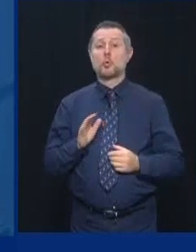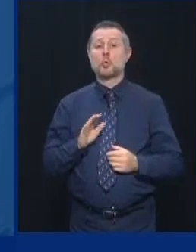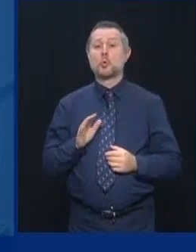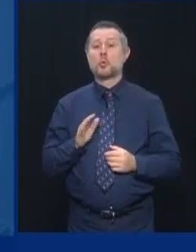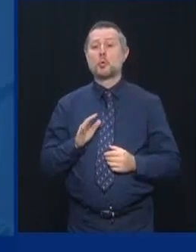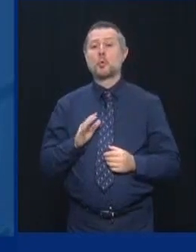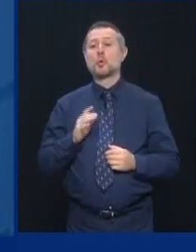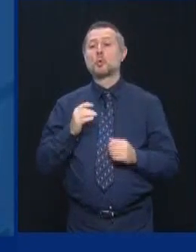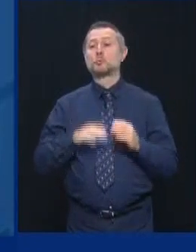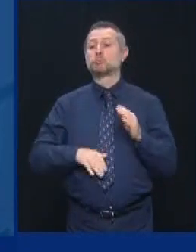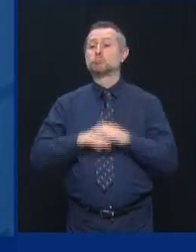FOR WEEKS.